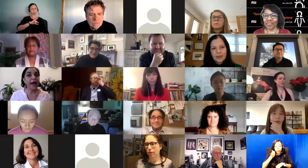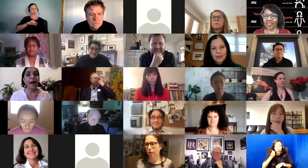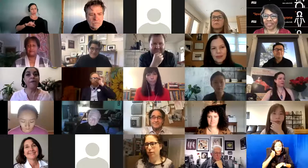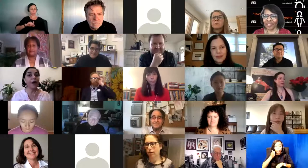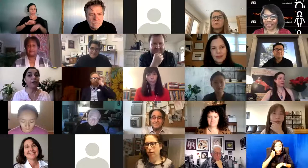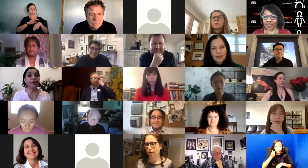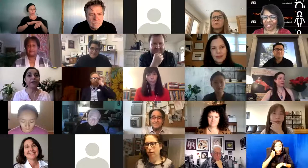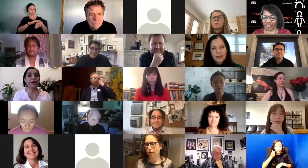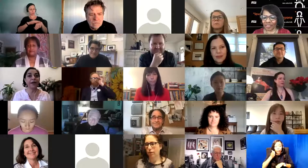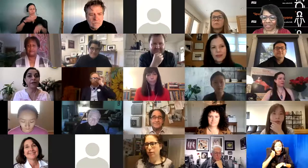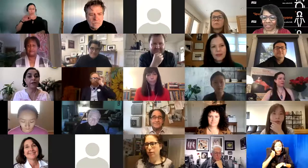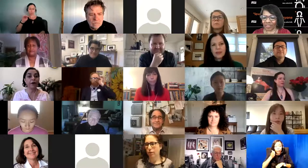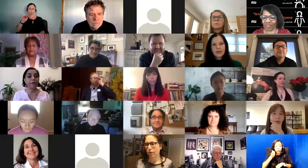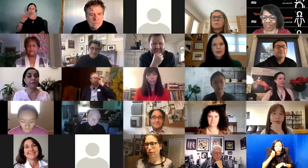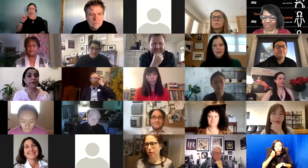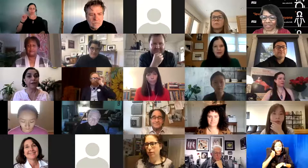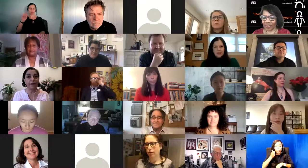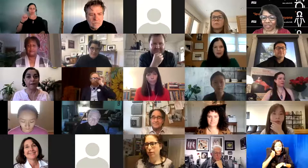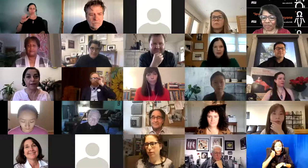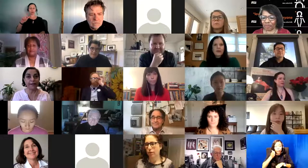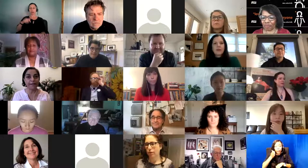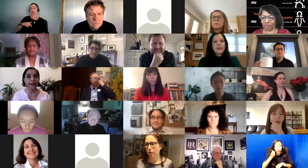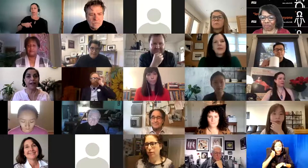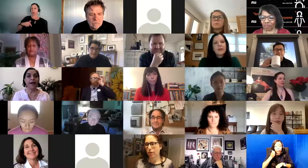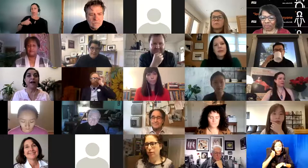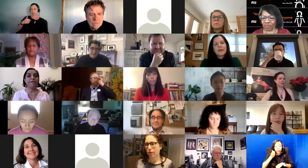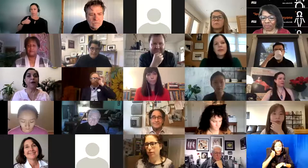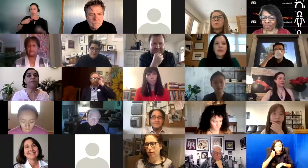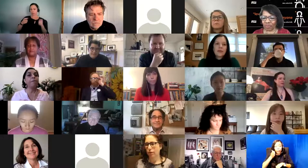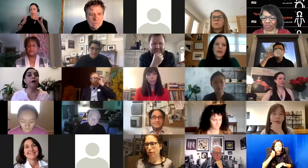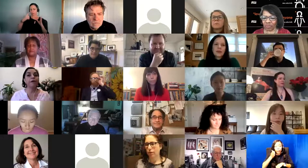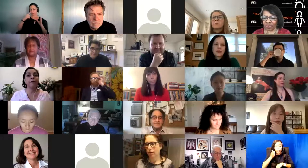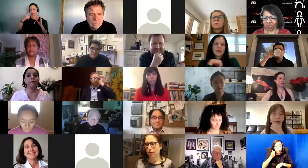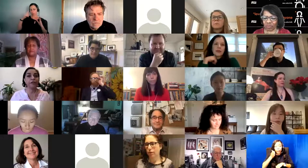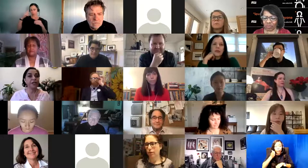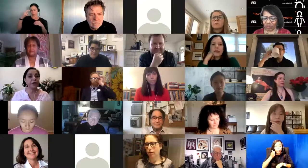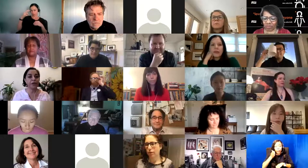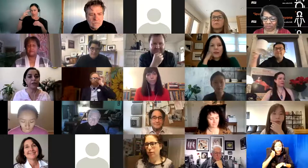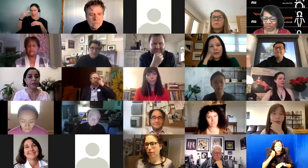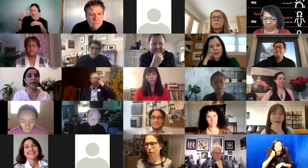I'm a founder and director of the Mexico Now Festival and founding partner of the Generators,